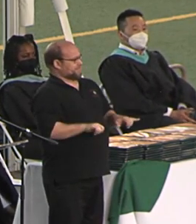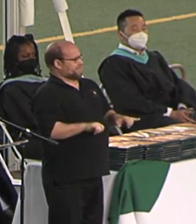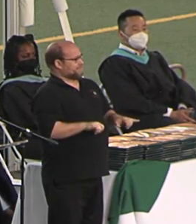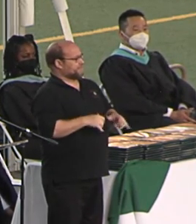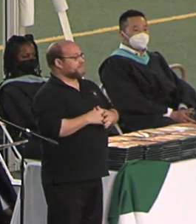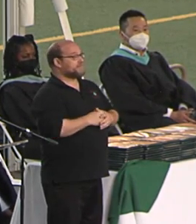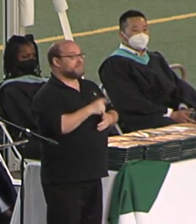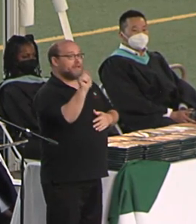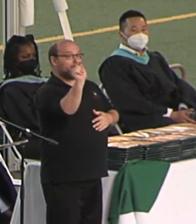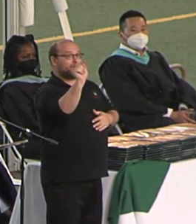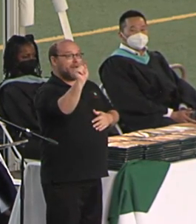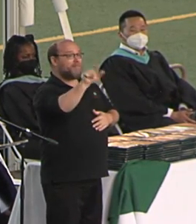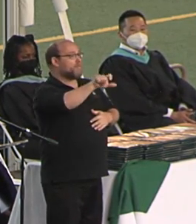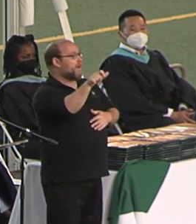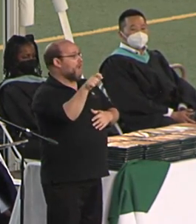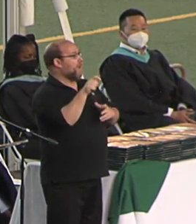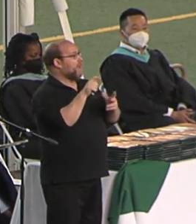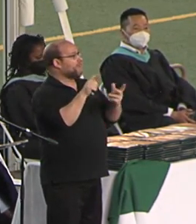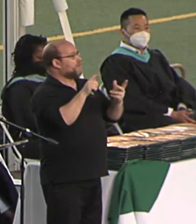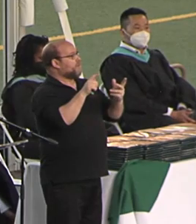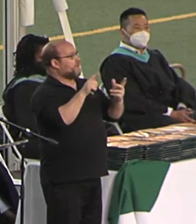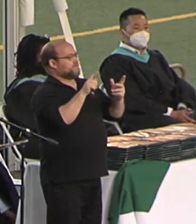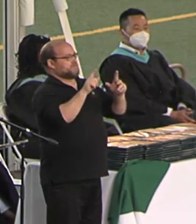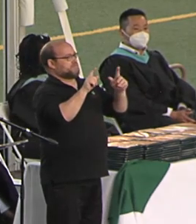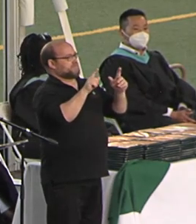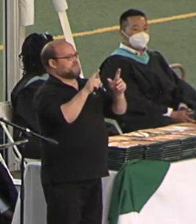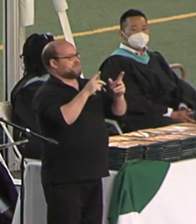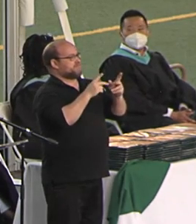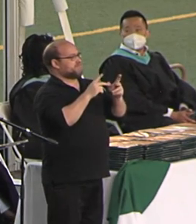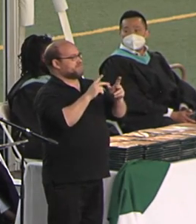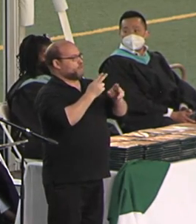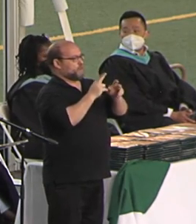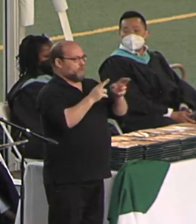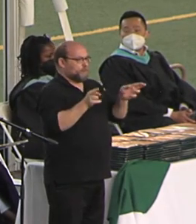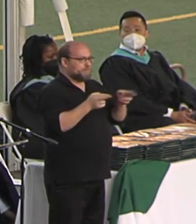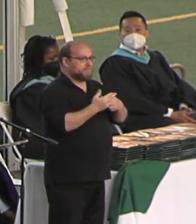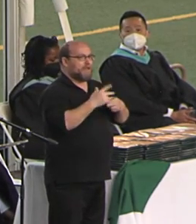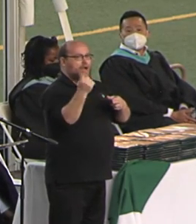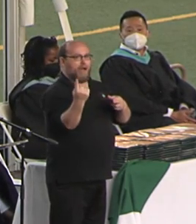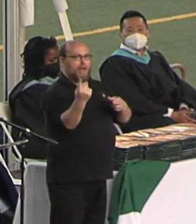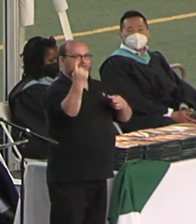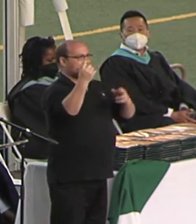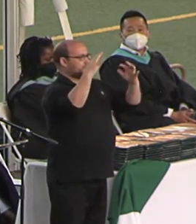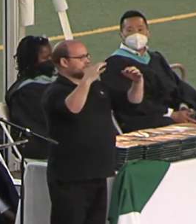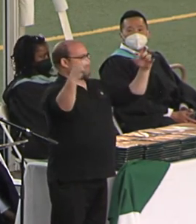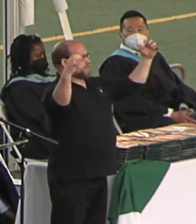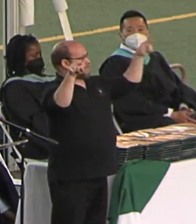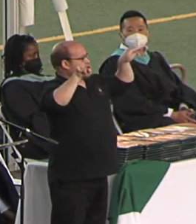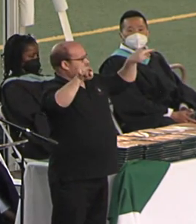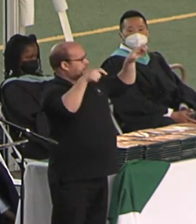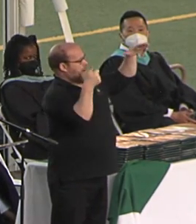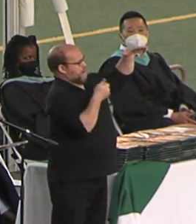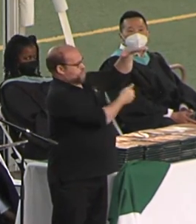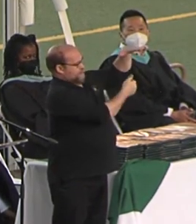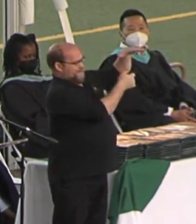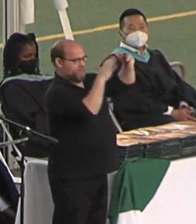Bathrooms and other facilities are located under each of the upper grandstands. We want to thank you so much for being here to celebrate